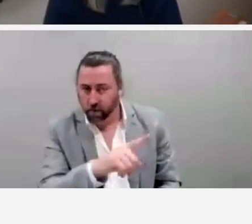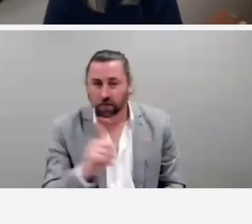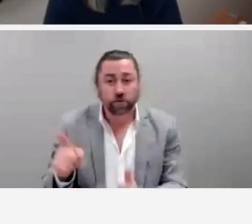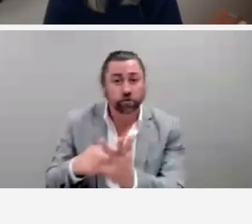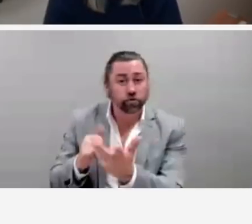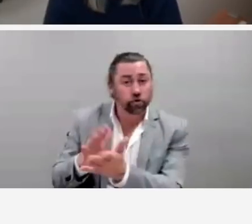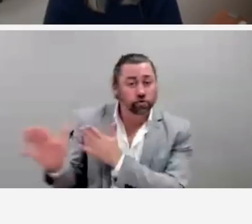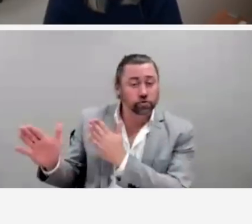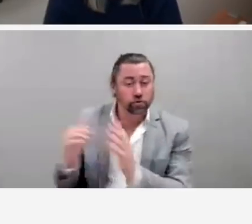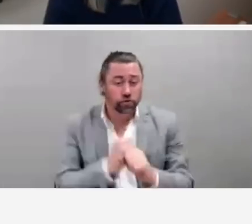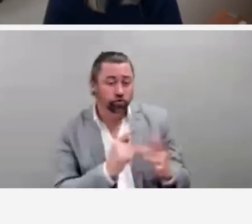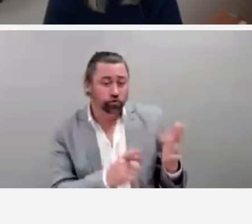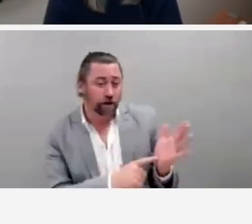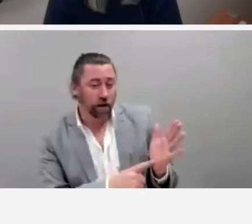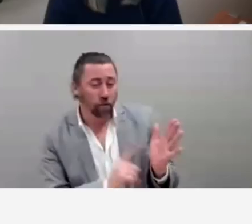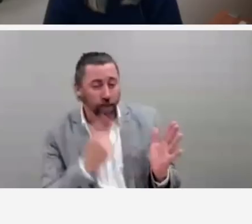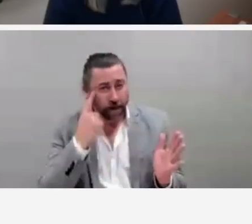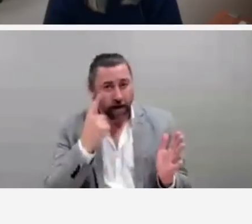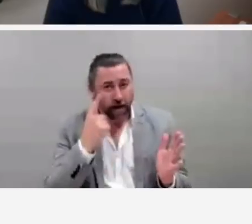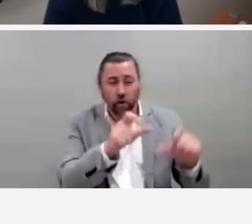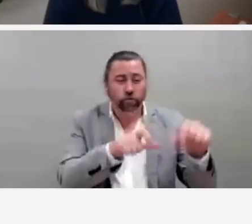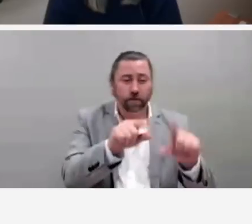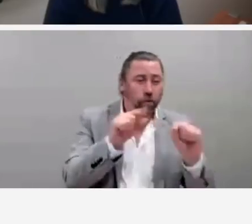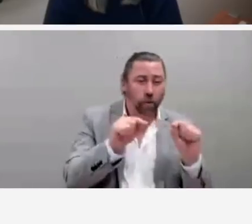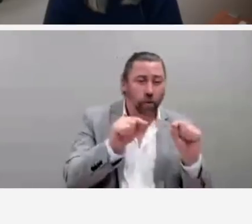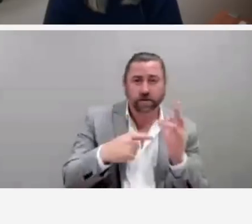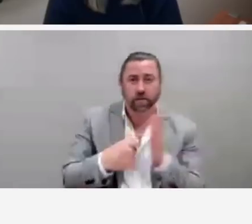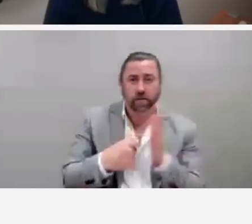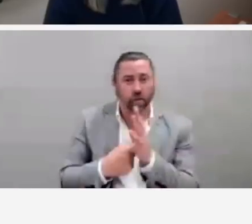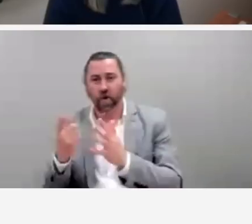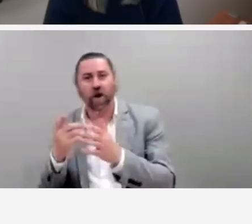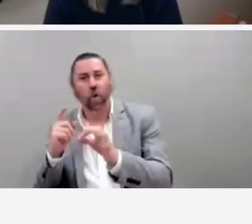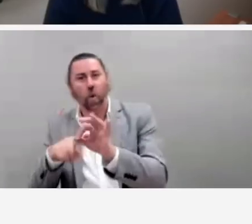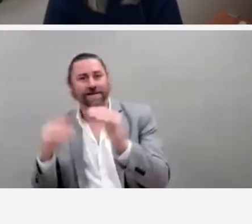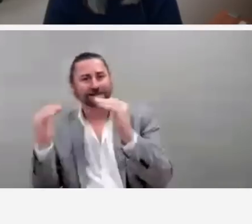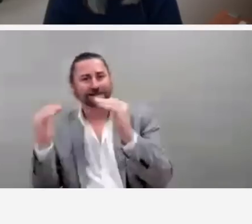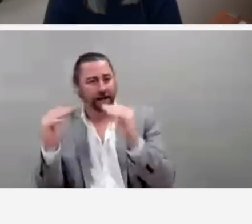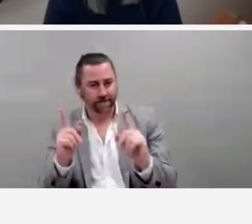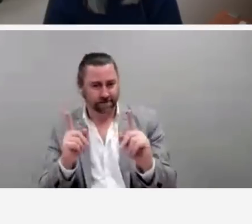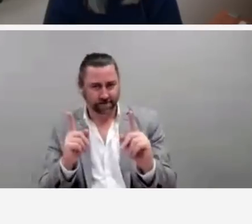about consumer choice. It's quite a complex question that when you peel it open.